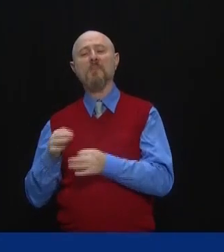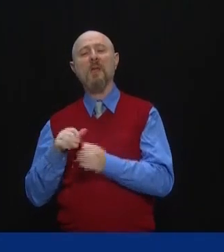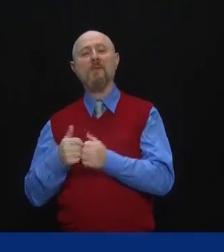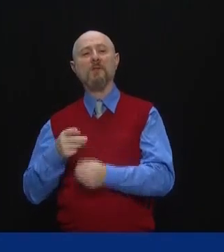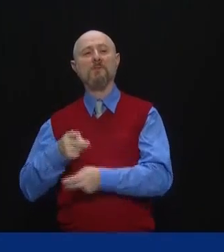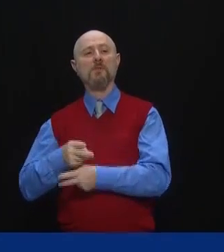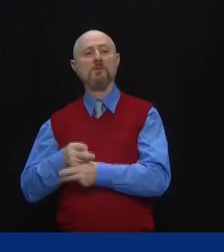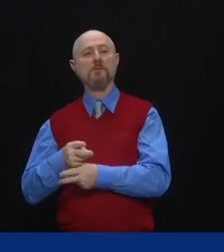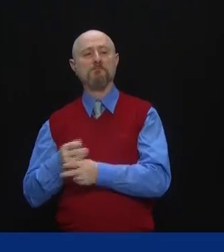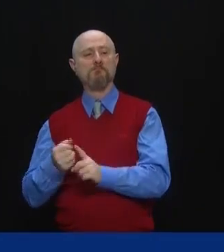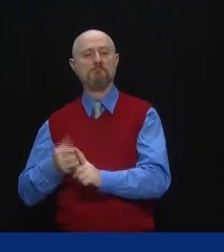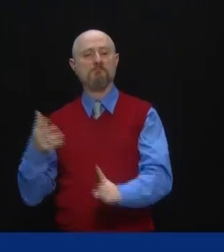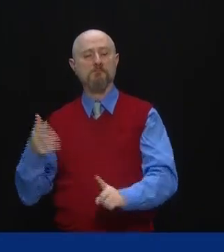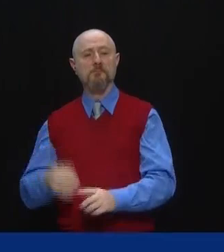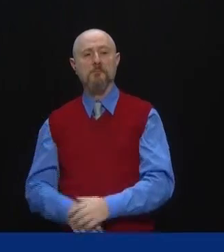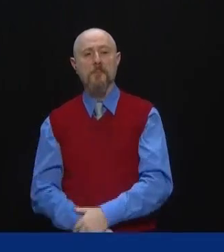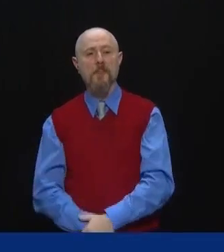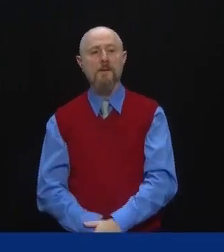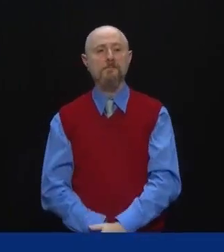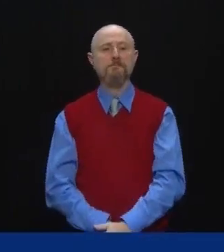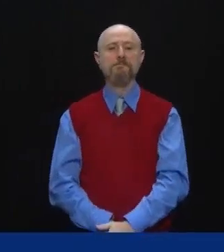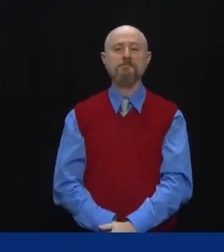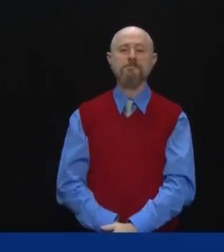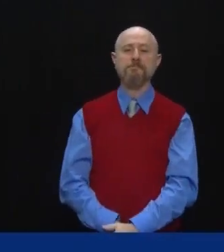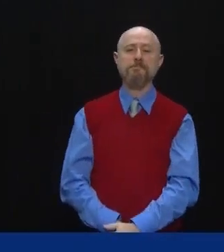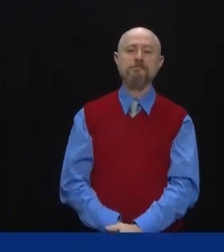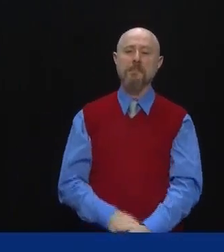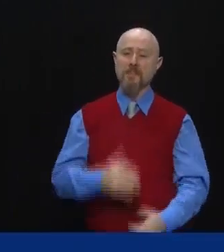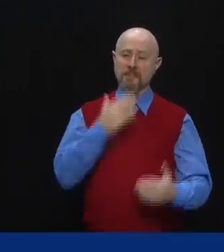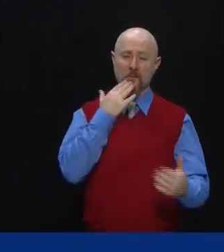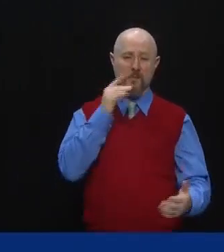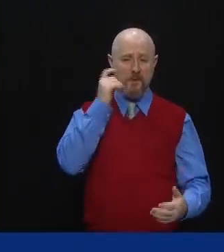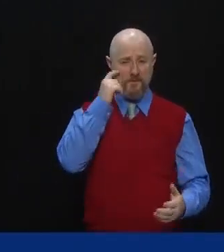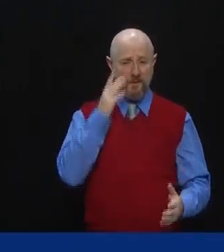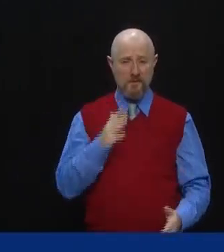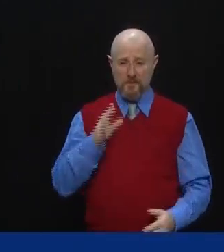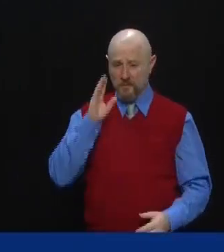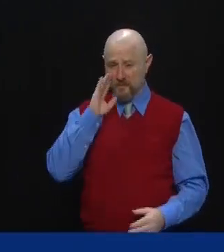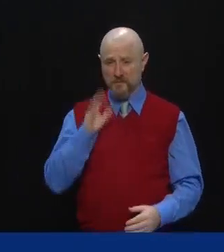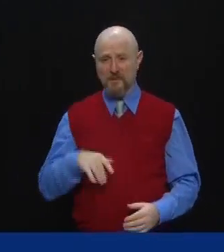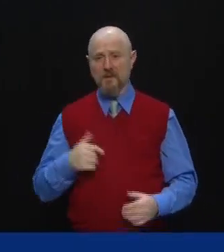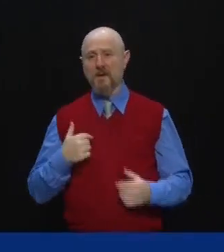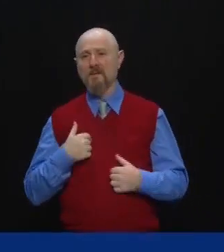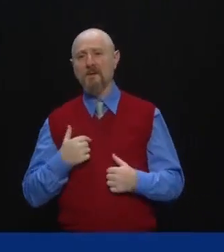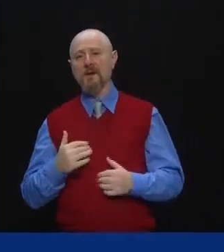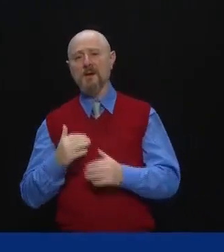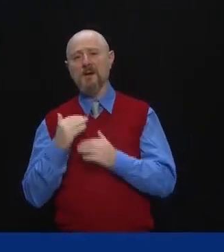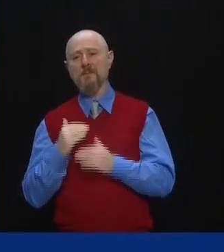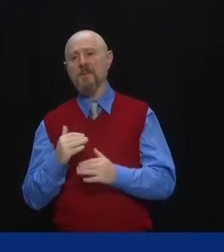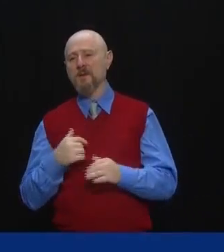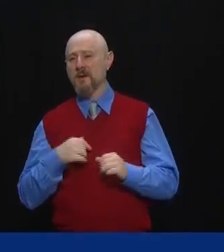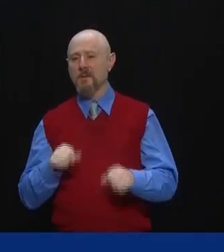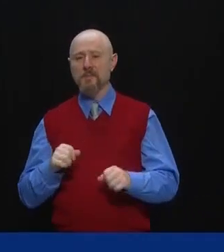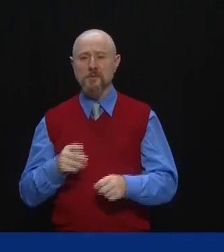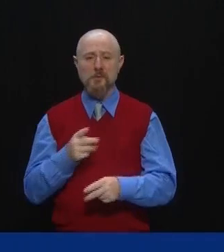DOCTOR? THANK YOU VERY MUCH, GOVERNOR. SO LONG NOW VERY LIMITED ABILITY TO TREAT PEOPLE WHO ARE